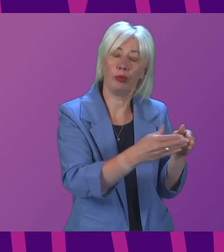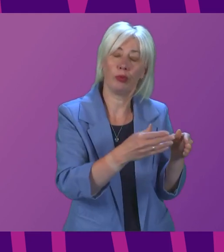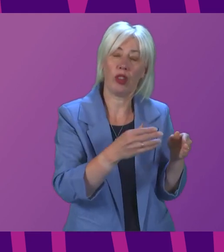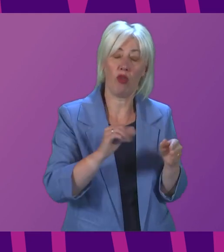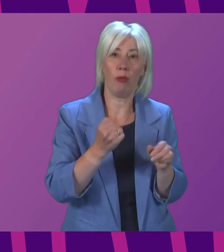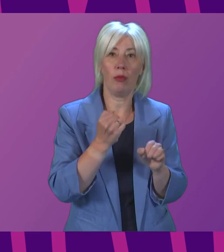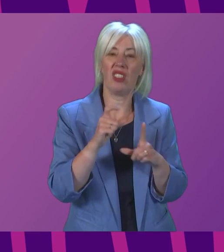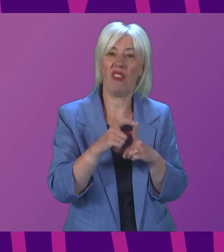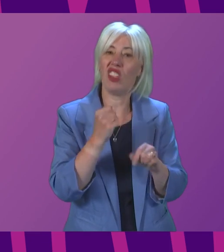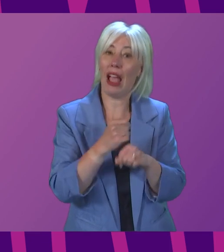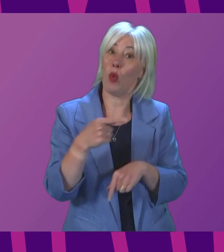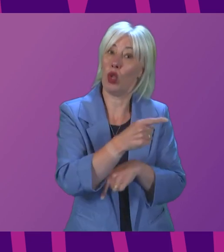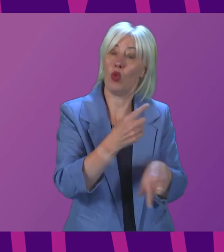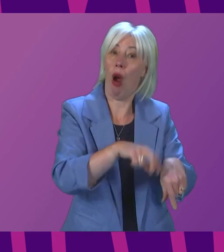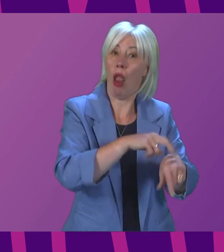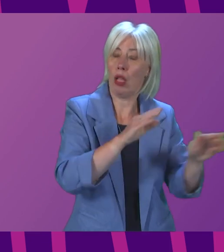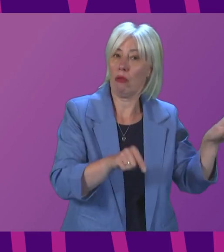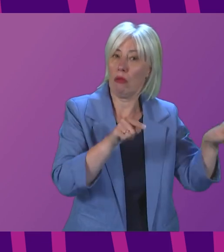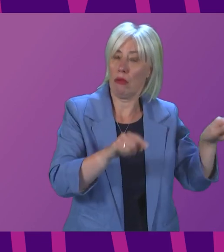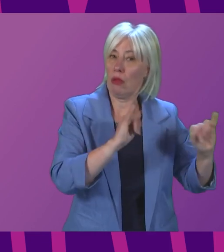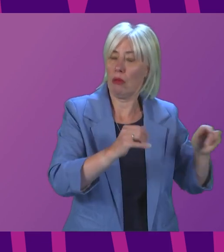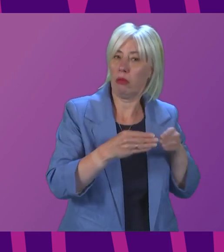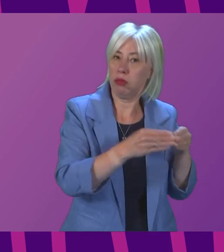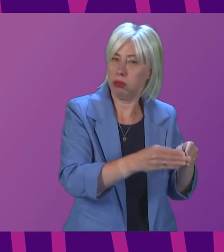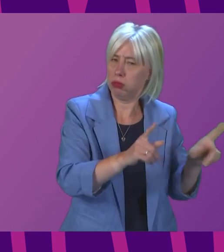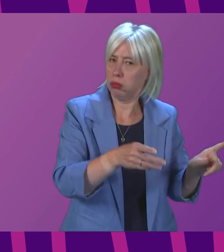The Scottish Government needs to take its transport responsibilities seriously with